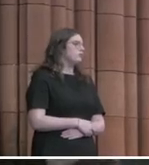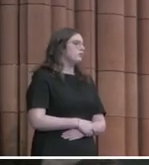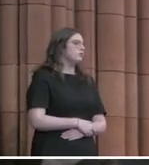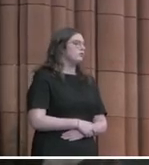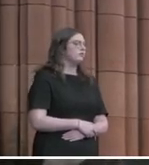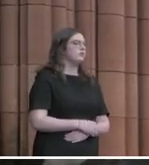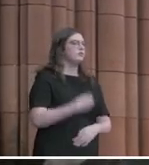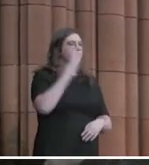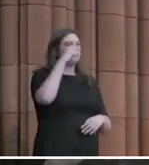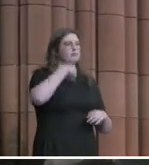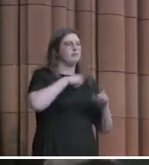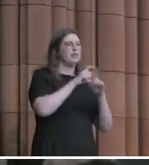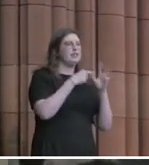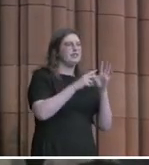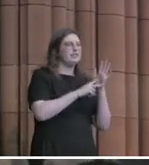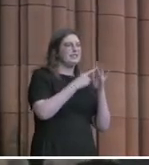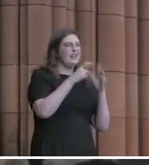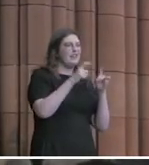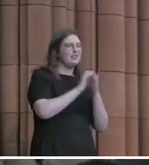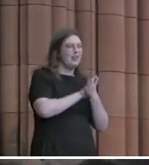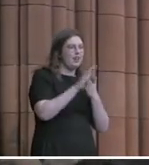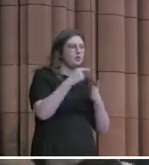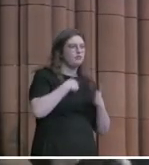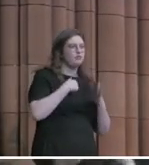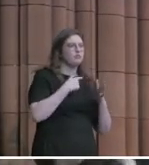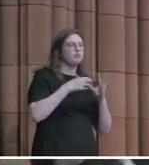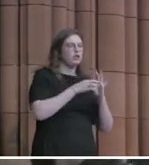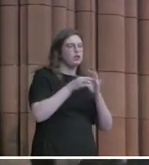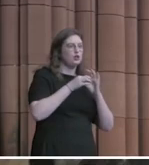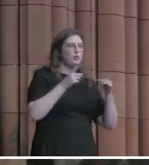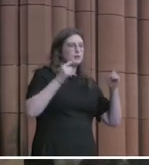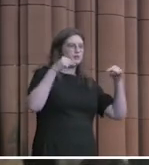My name is David Hillier. I'm the associate principal at the University of Strathclyde